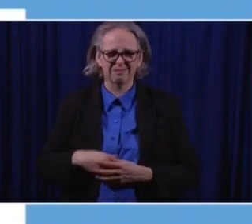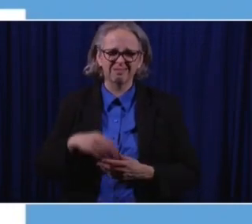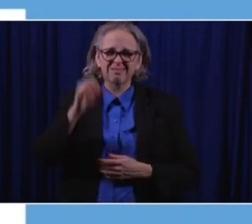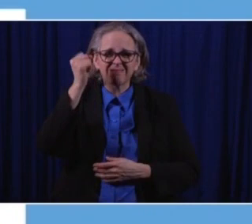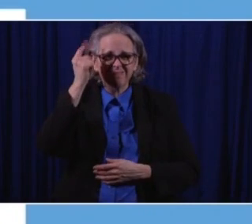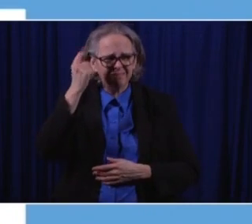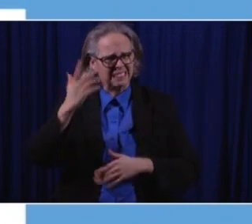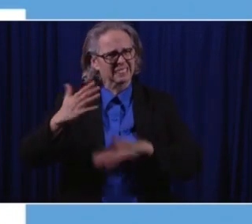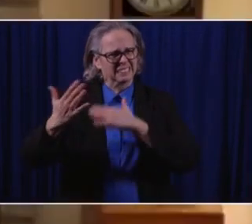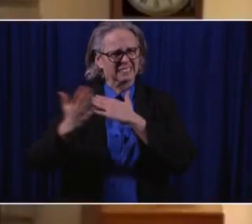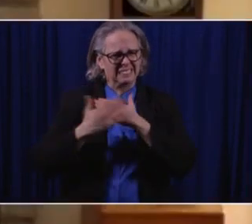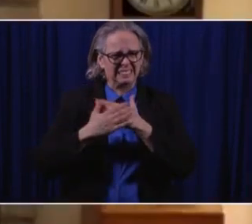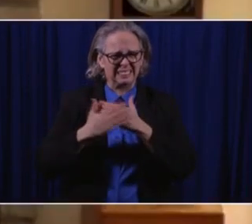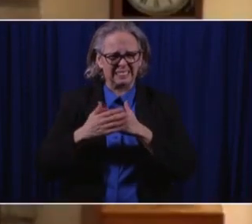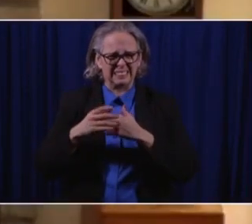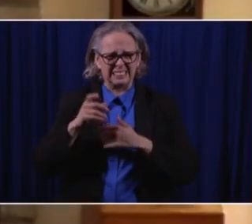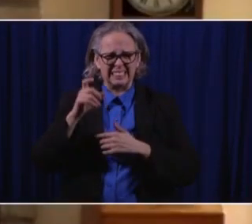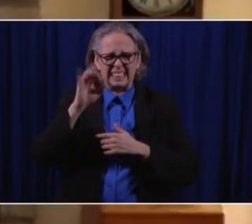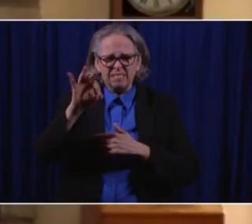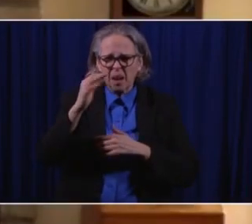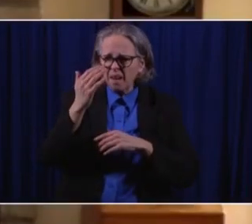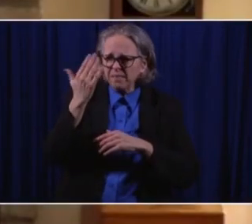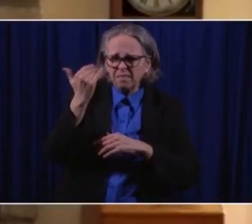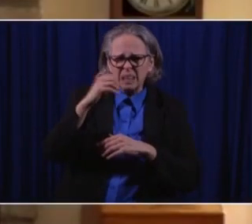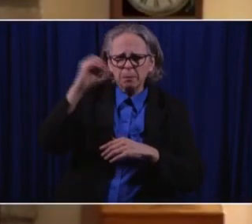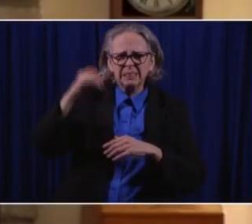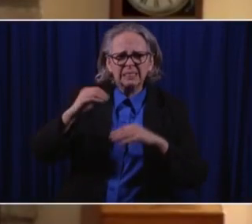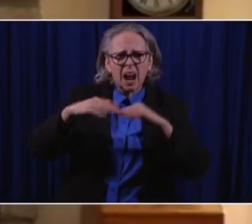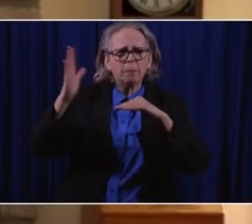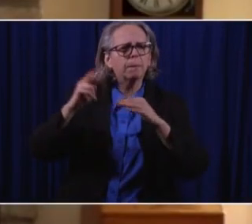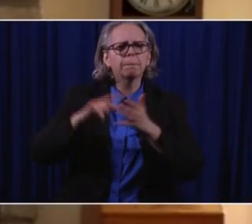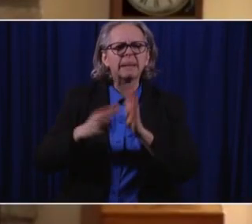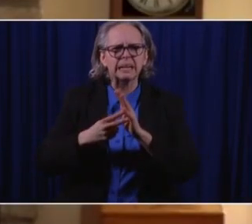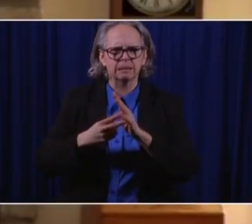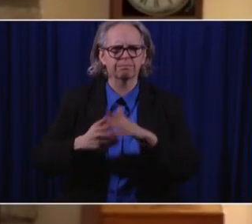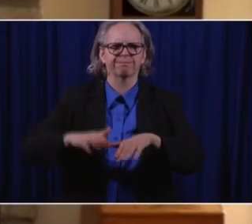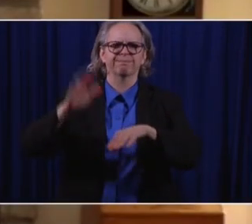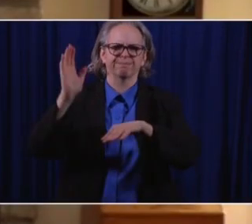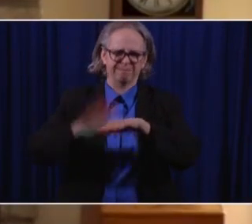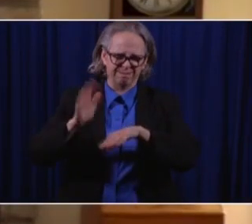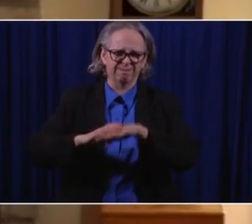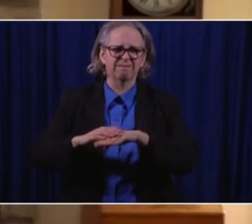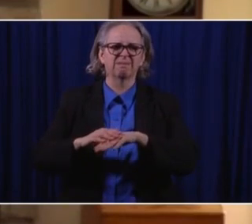Positivity rate you can see is going up. You see we're roughly where she is. We have flagged in the past and will continue